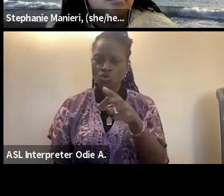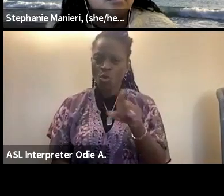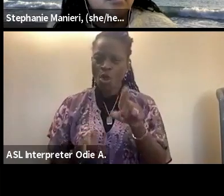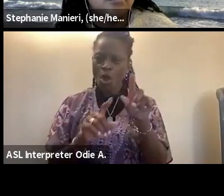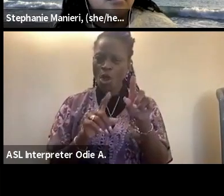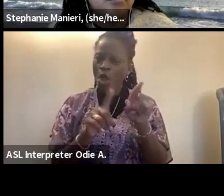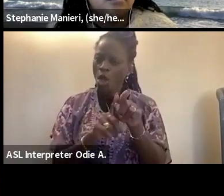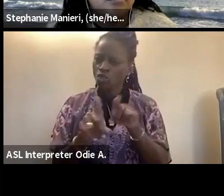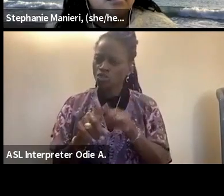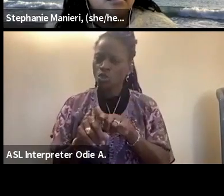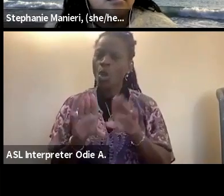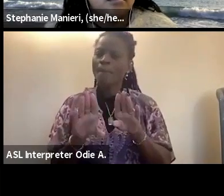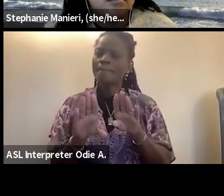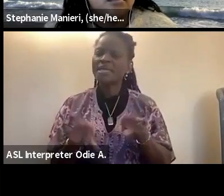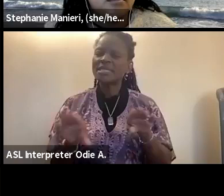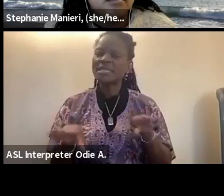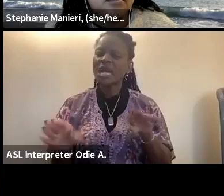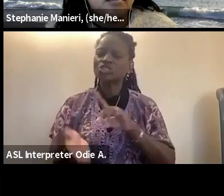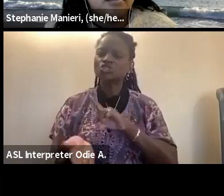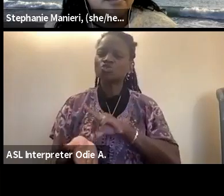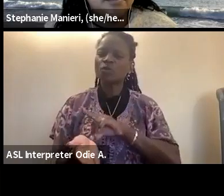What are you hearing from families